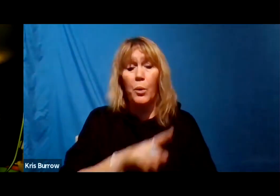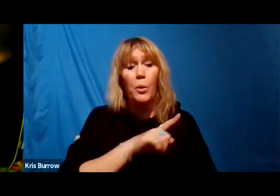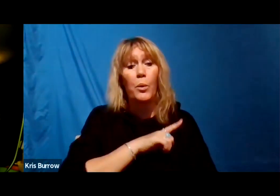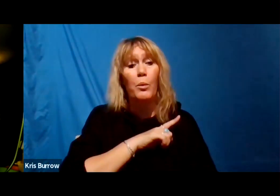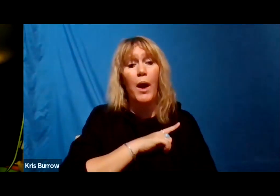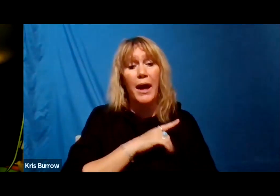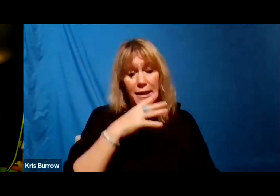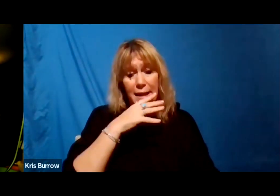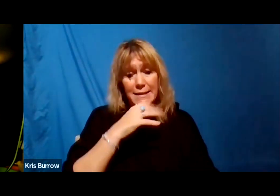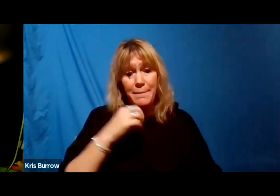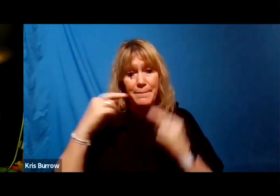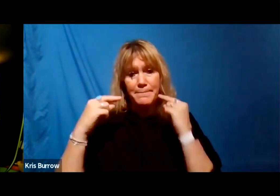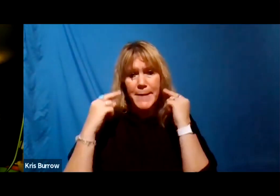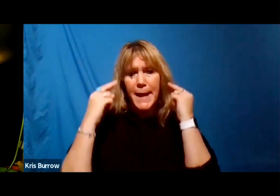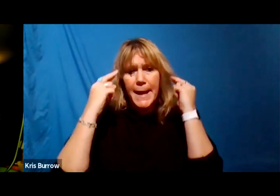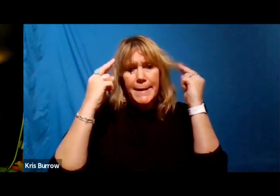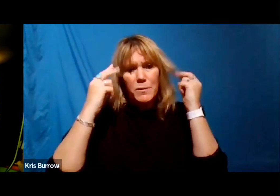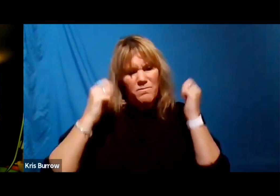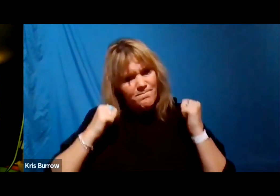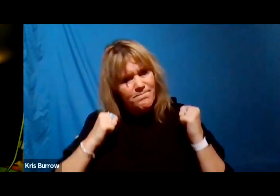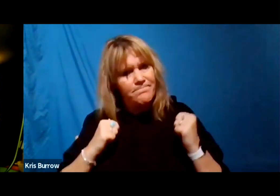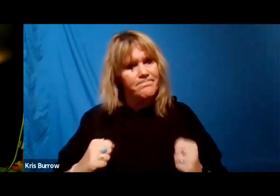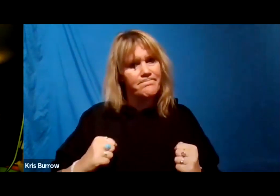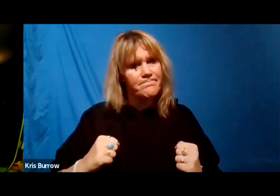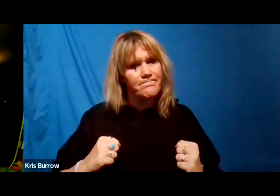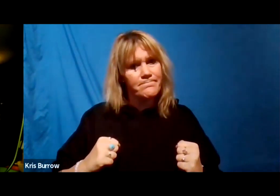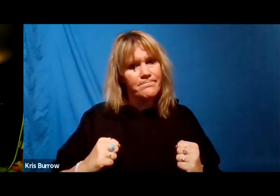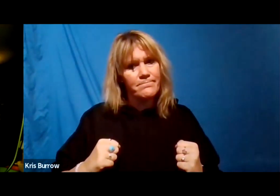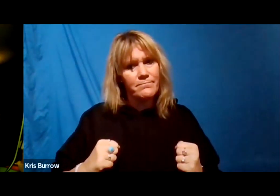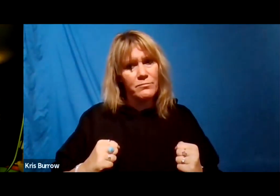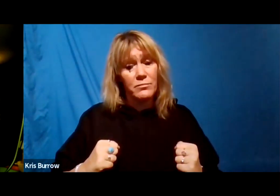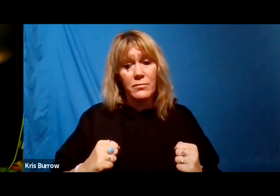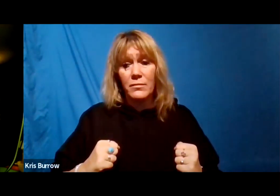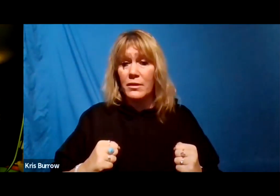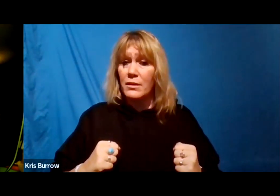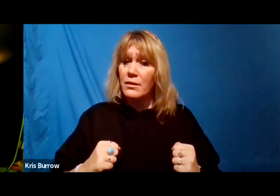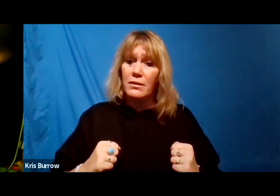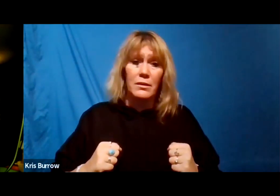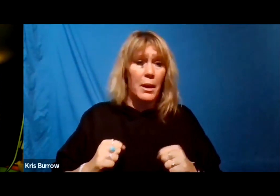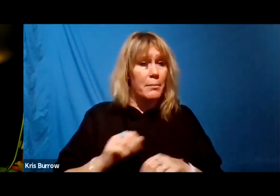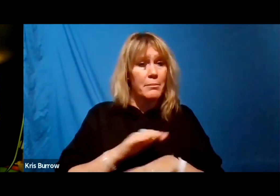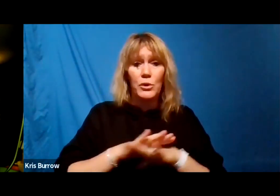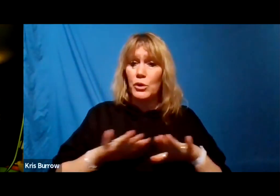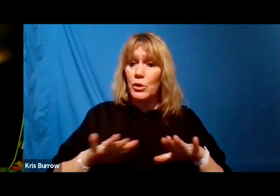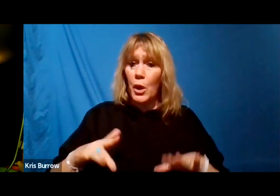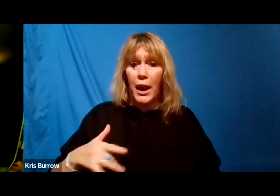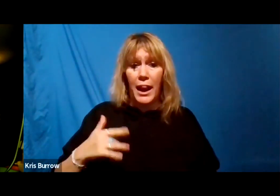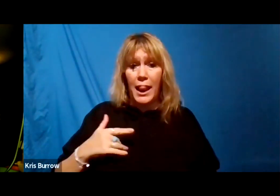And all the while the blood we bleed still turns red.